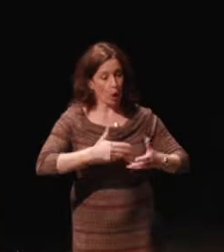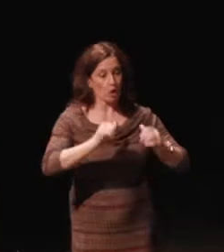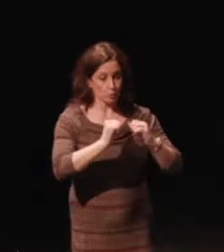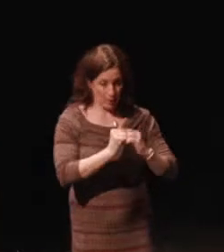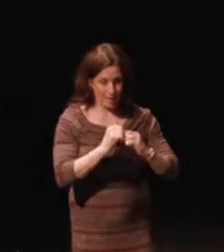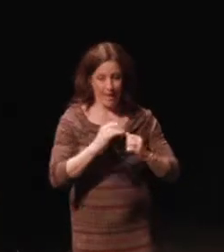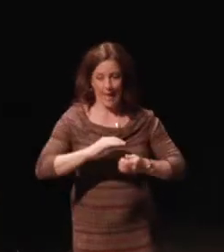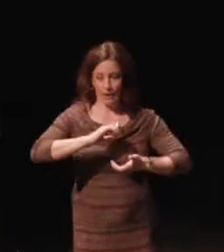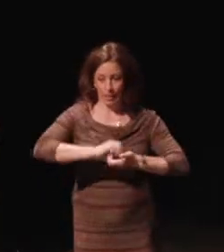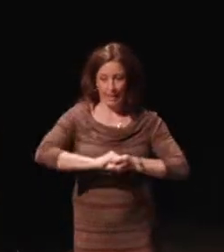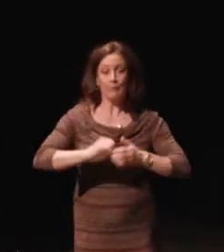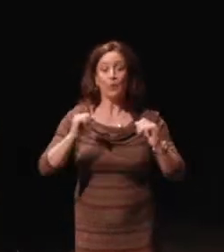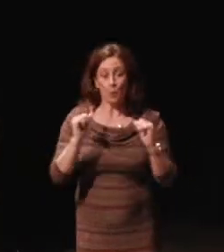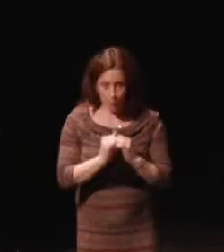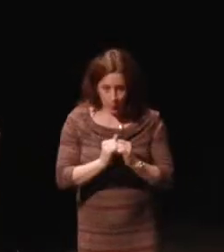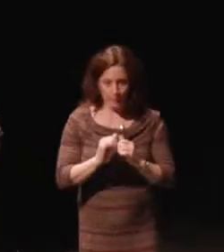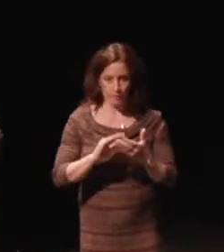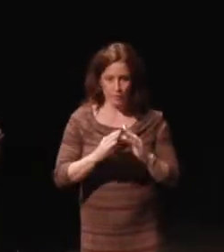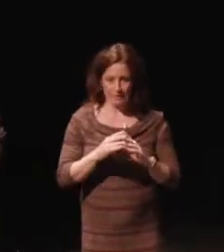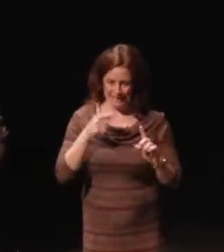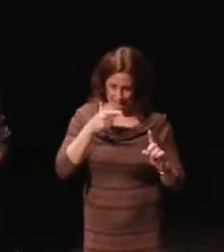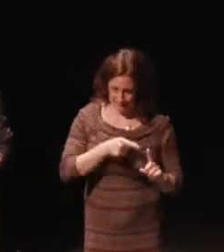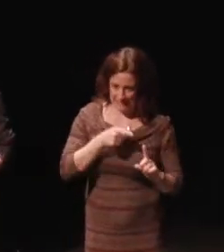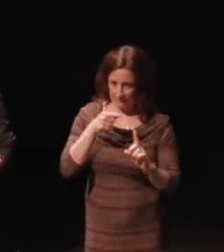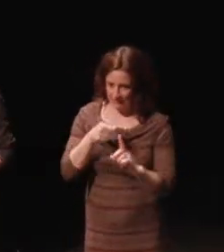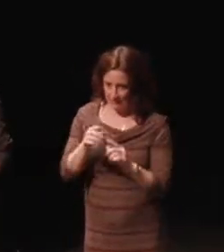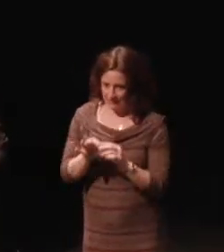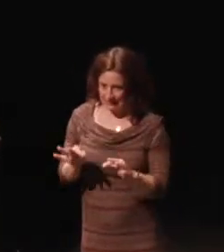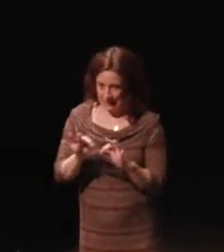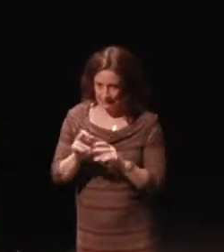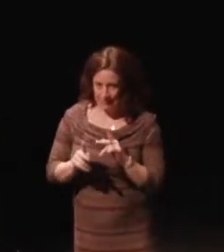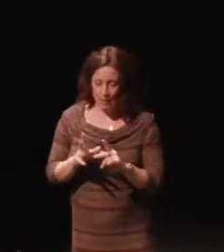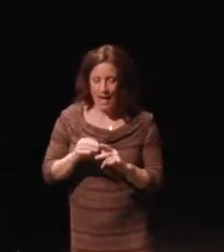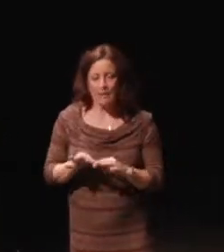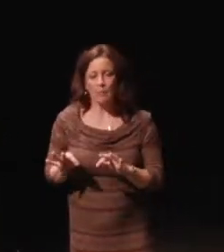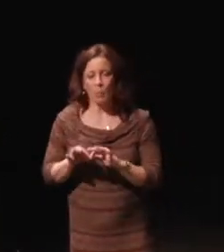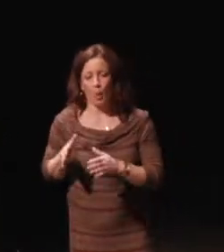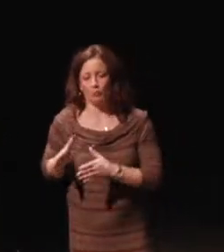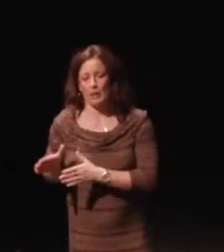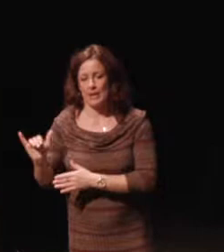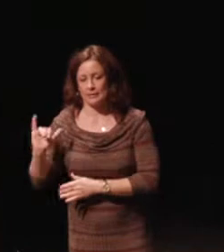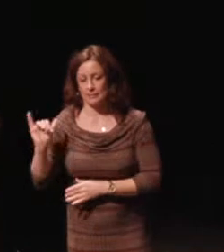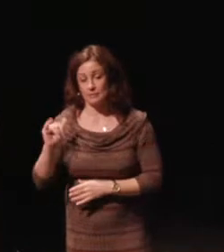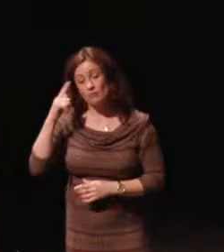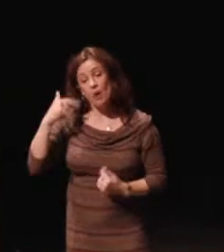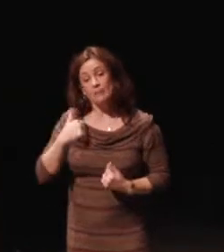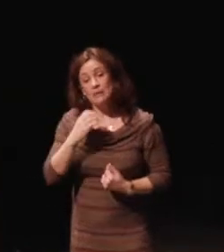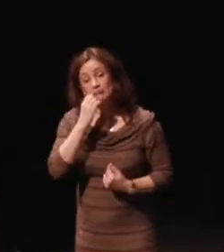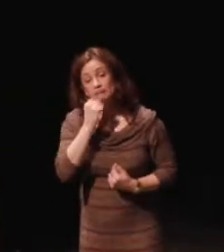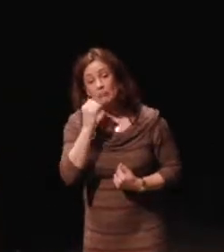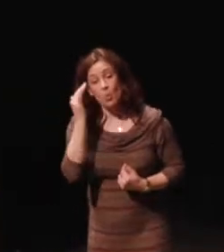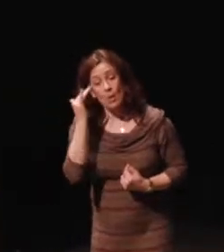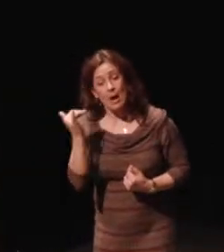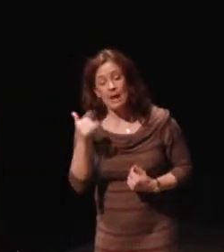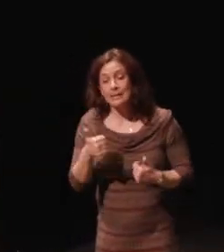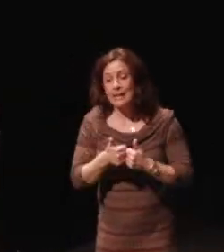specifically with very key people, and in a few very important ways. And for me this is important because of gaming communities and sub-cultures.